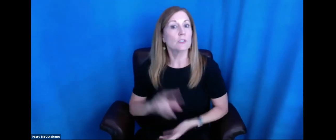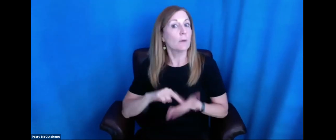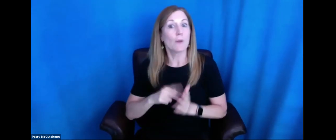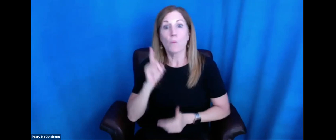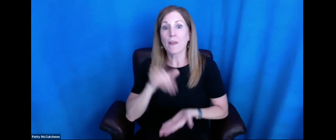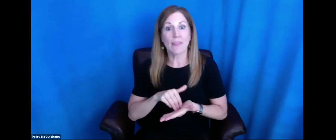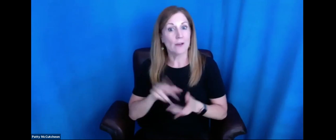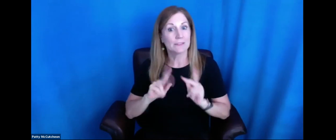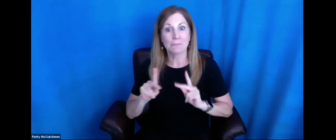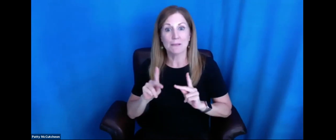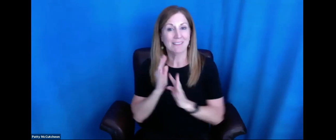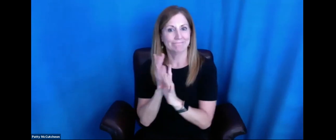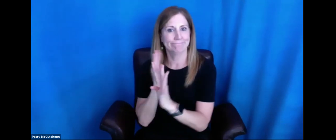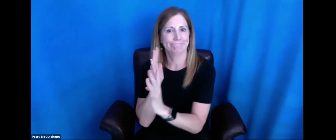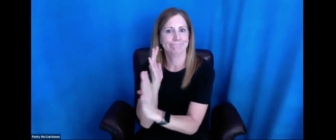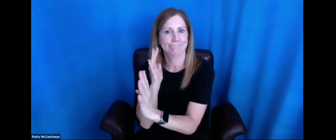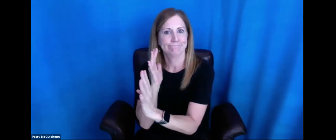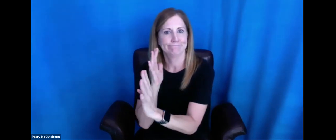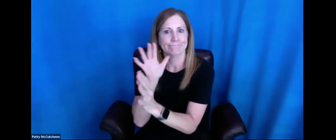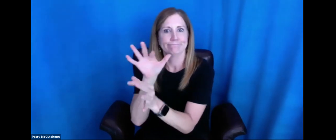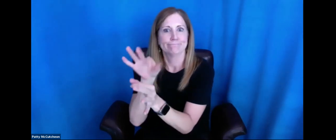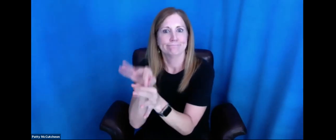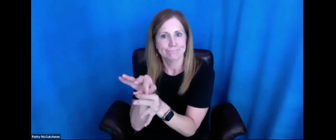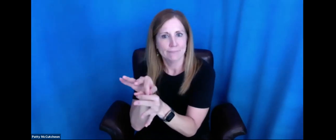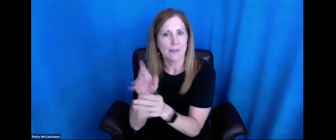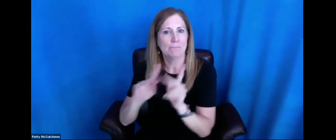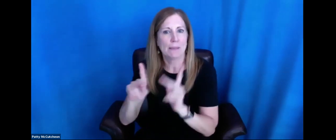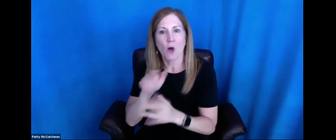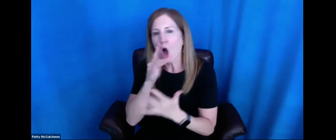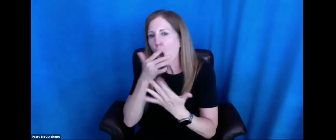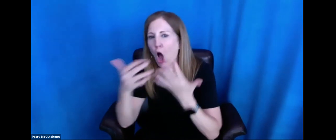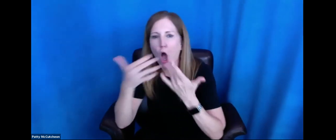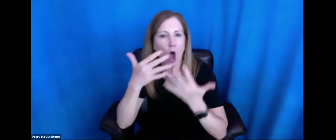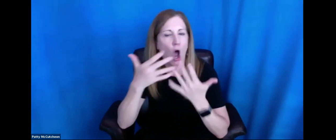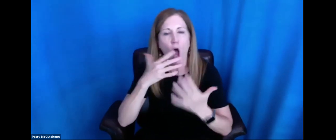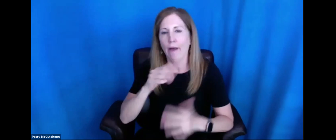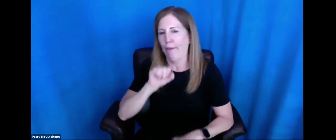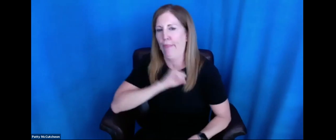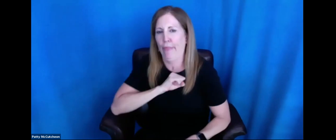circulating in closed spaces, during a 13-hour period.